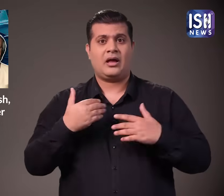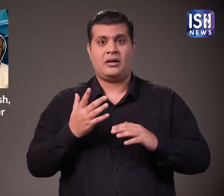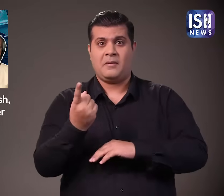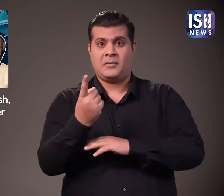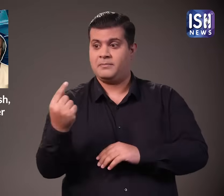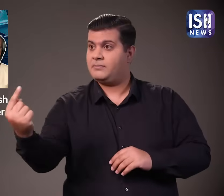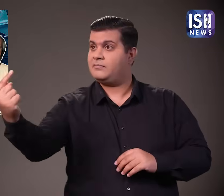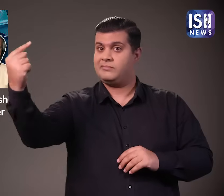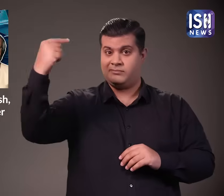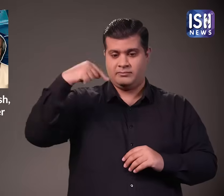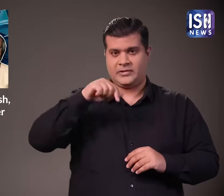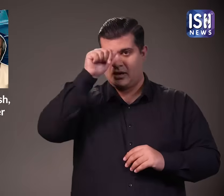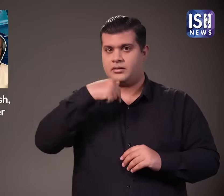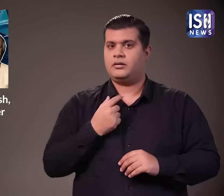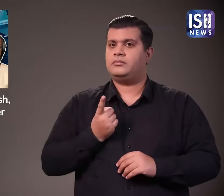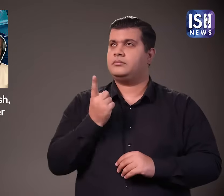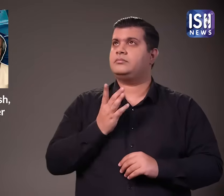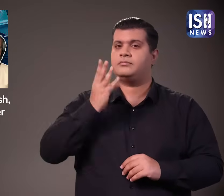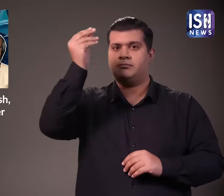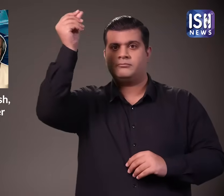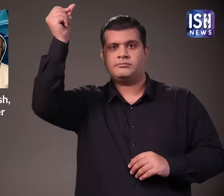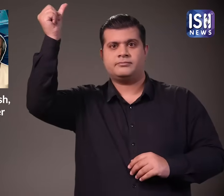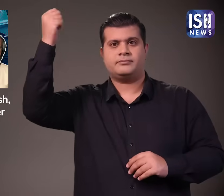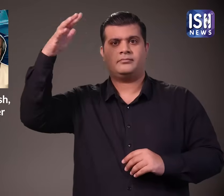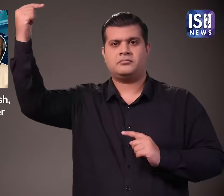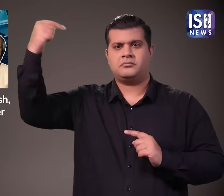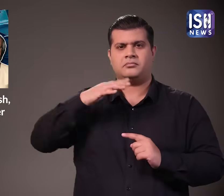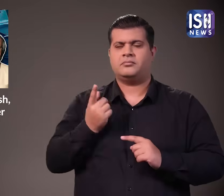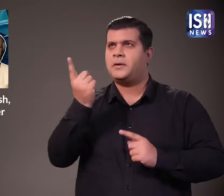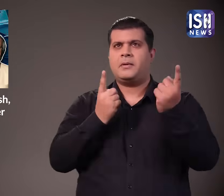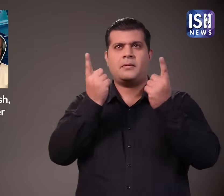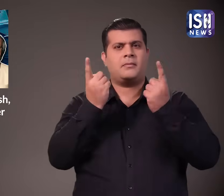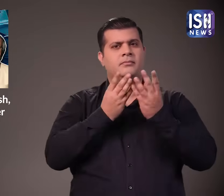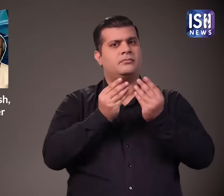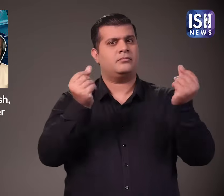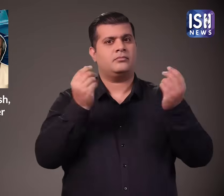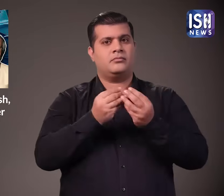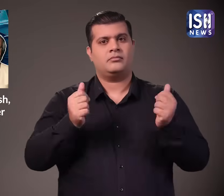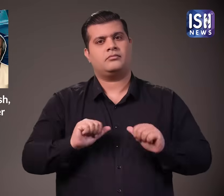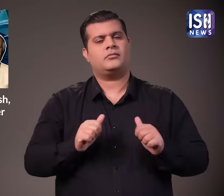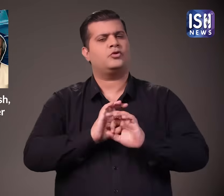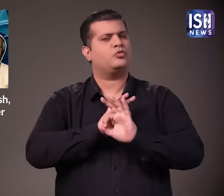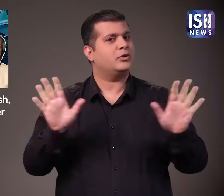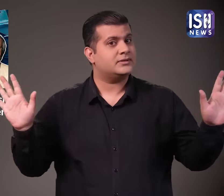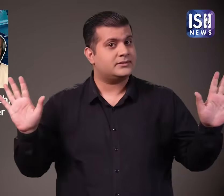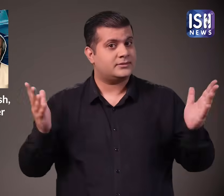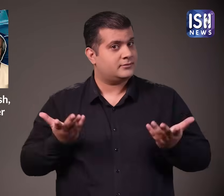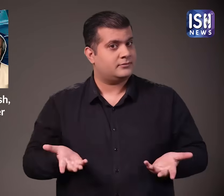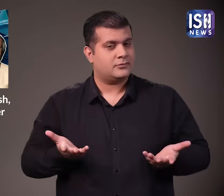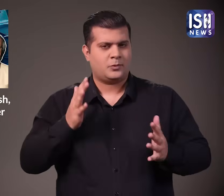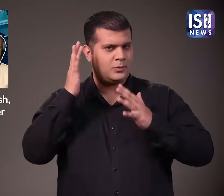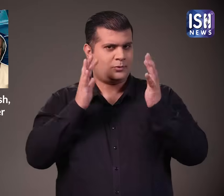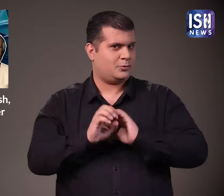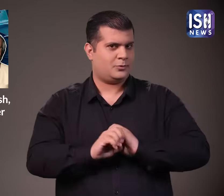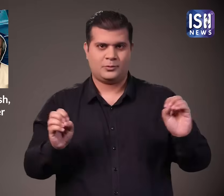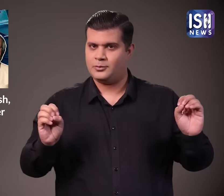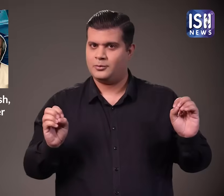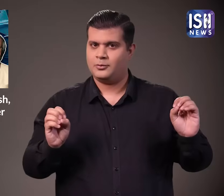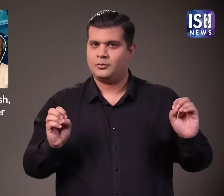It is fully capable of intercepting enemy missiles, so there's no cause for concern.